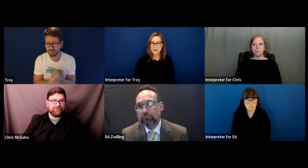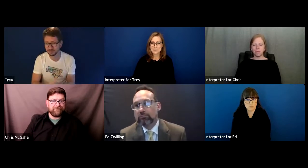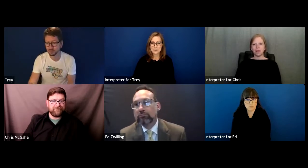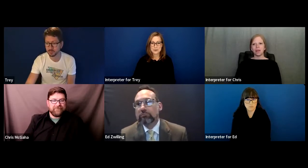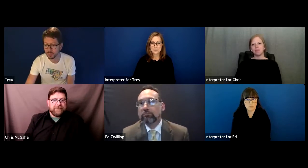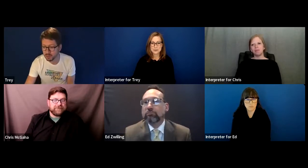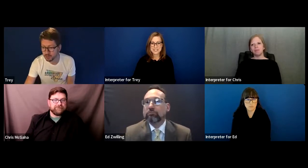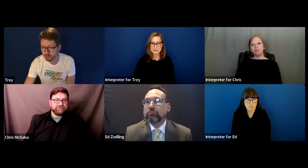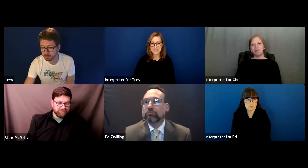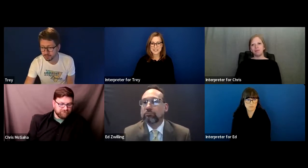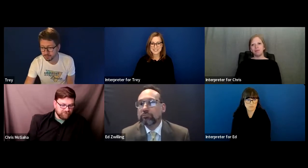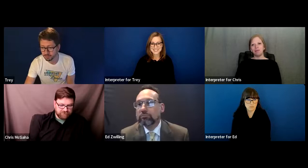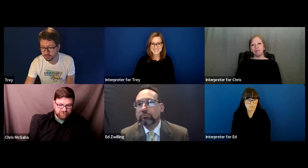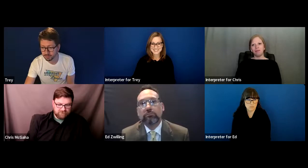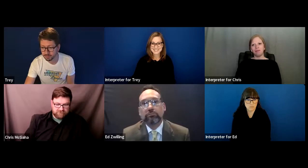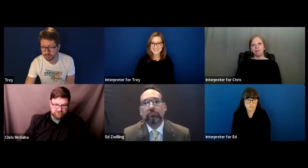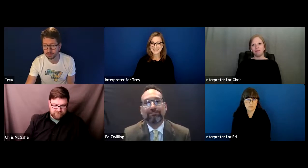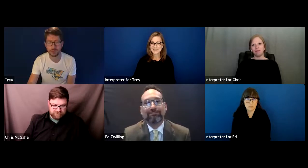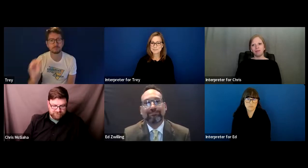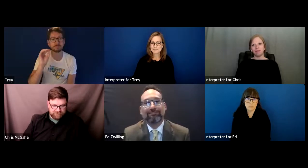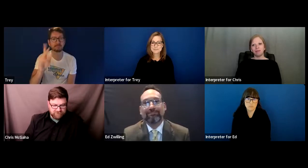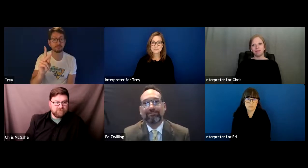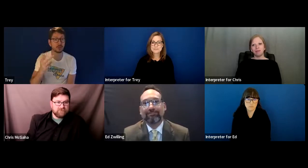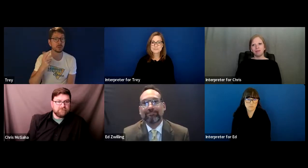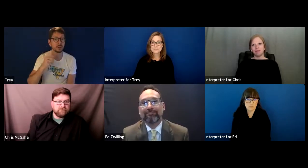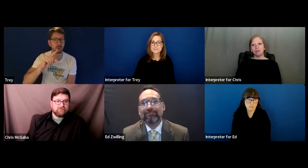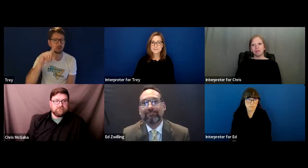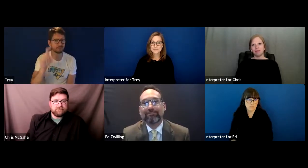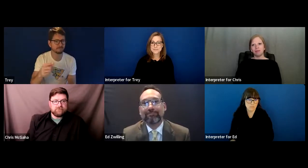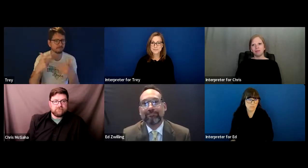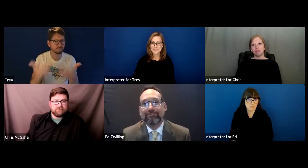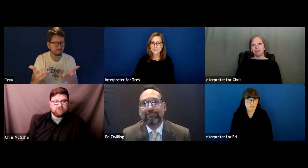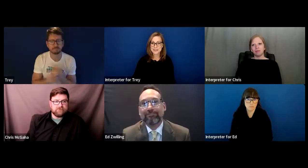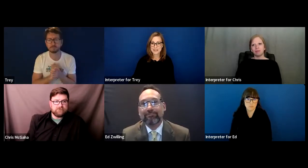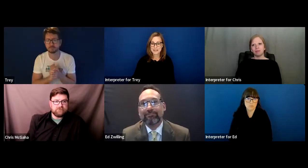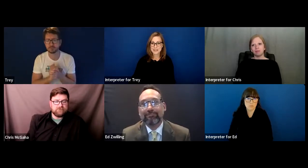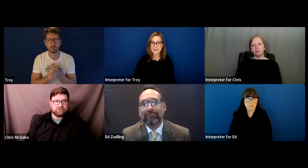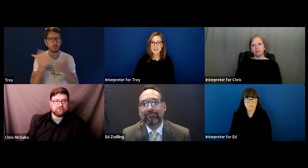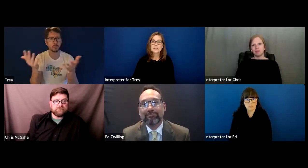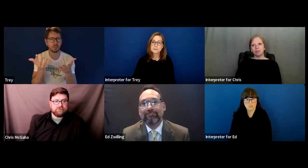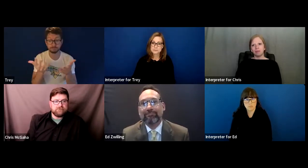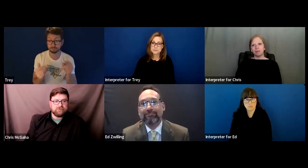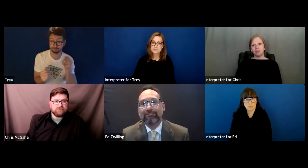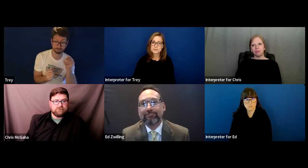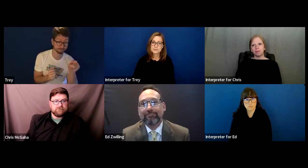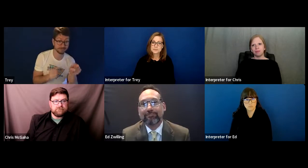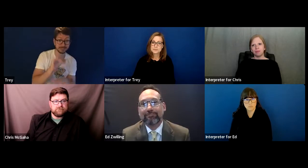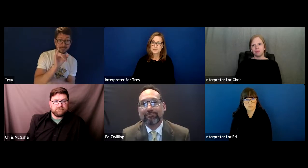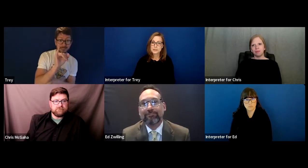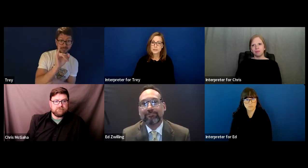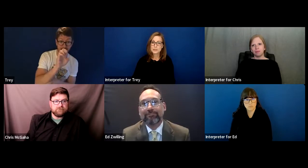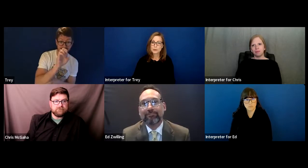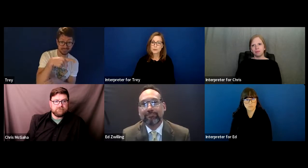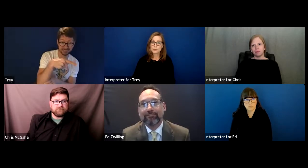Without further ado, let's begin!